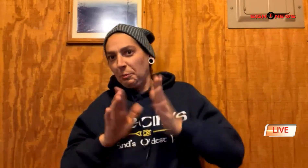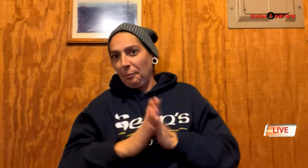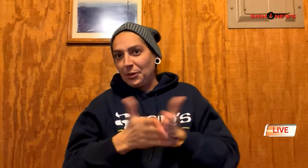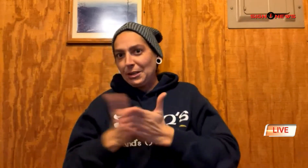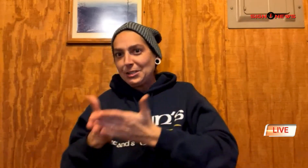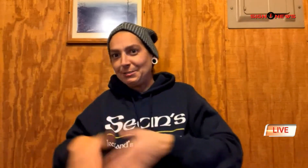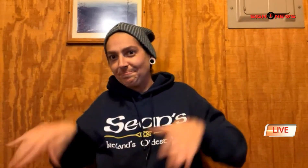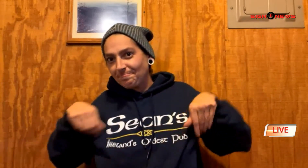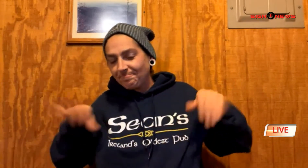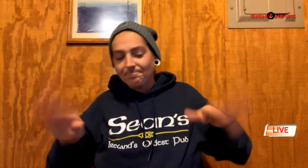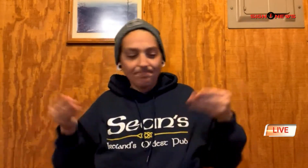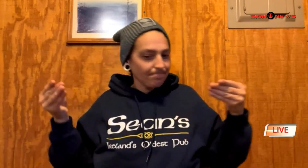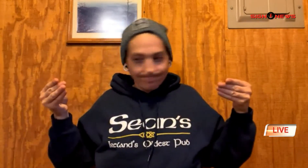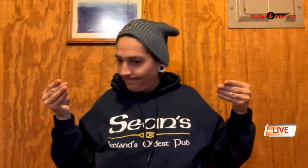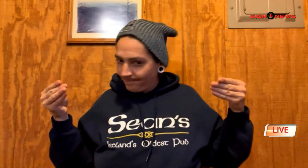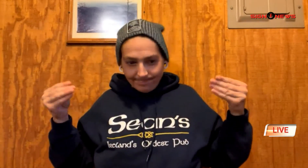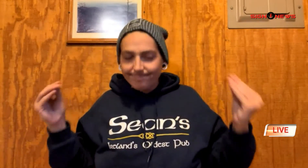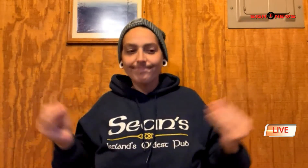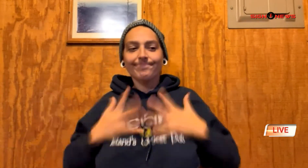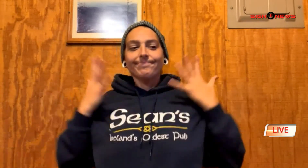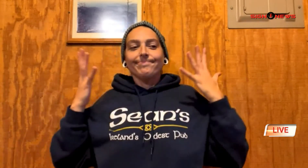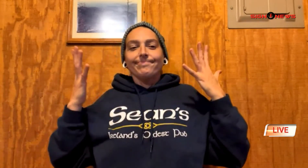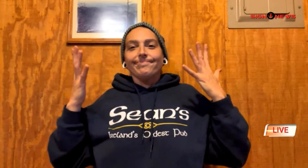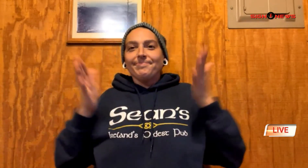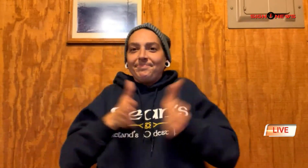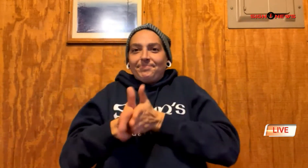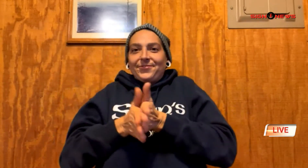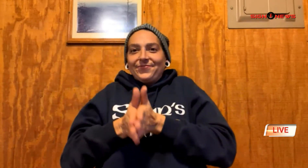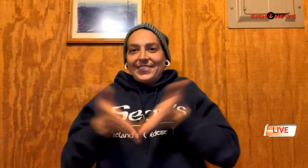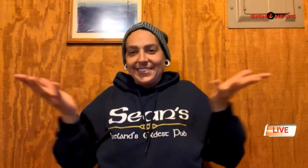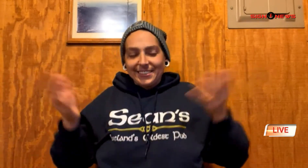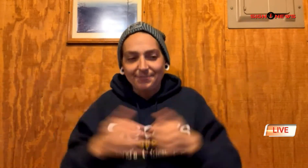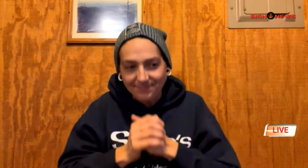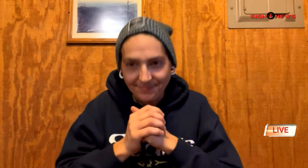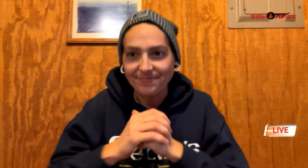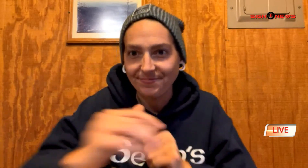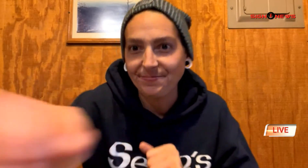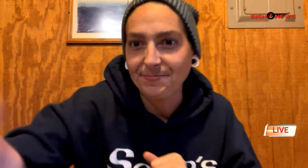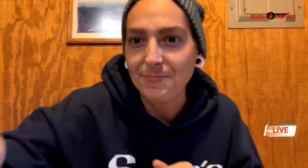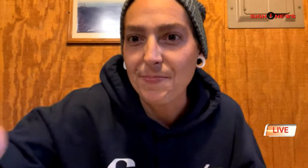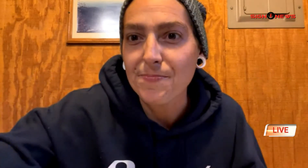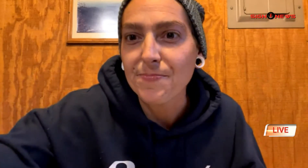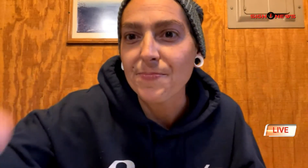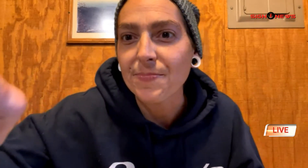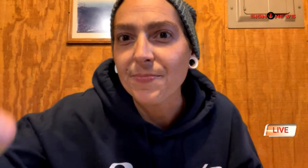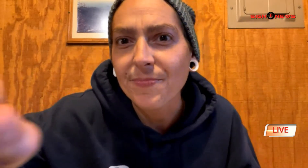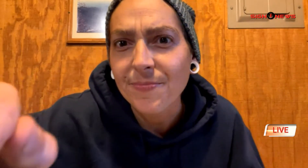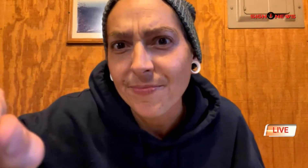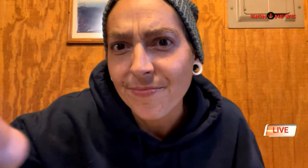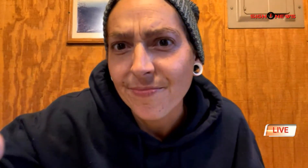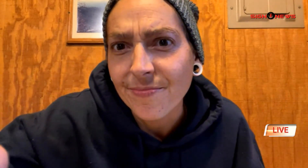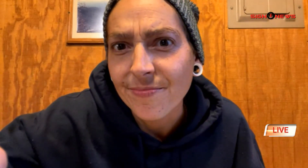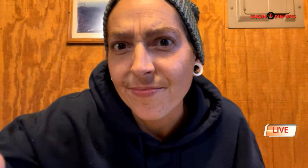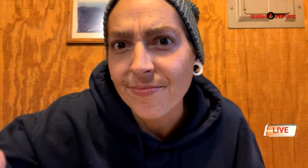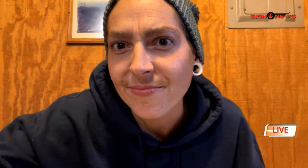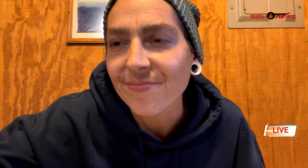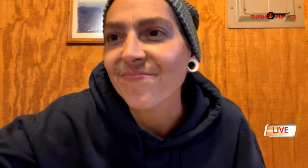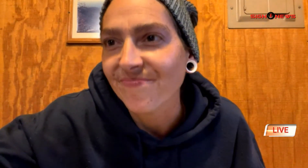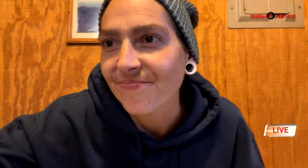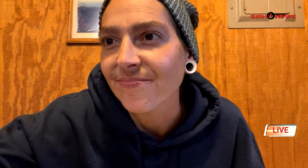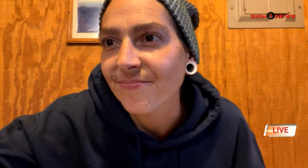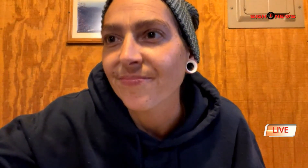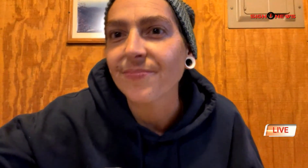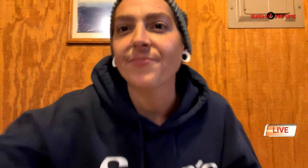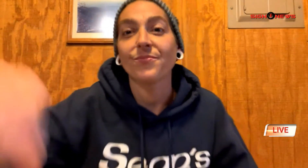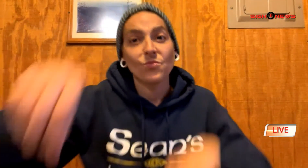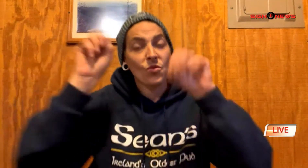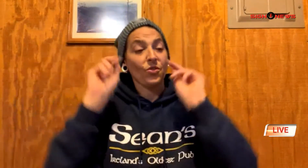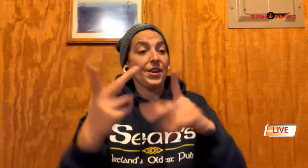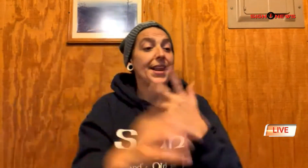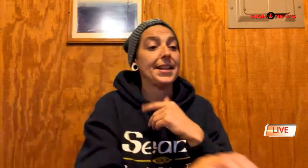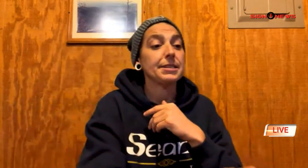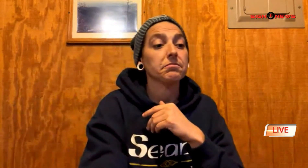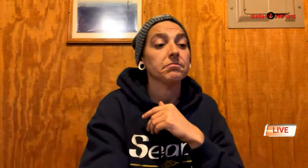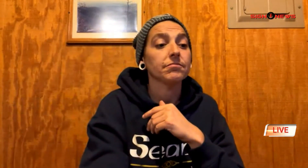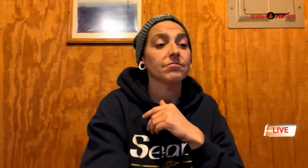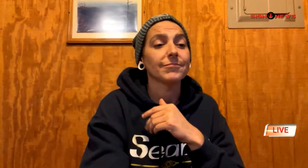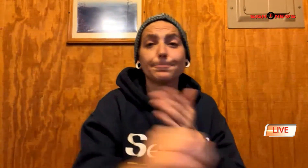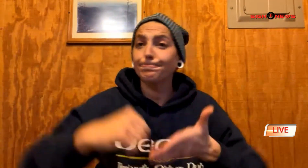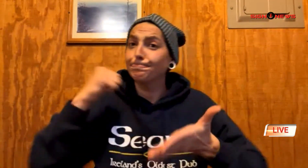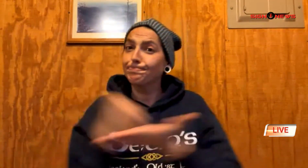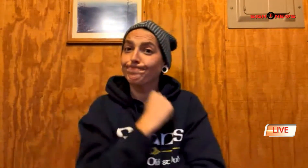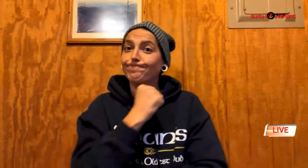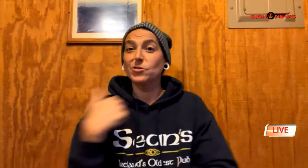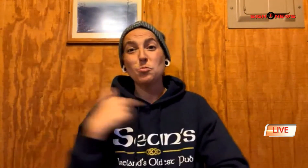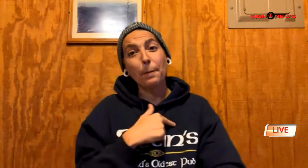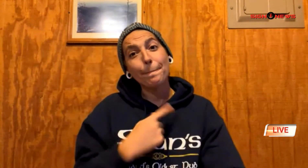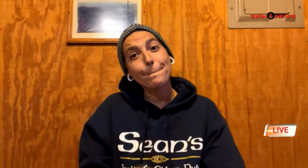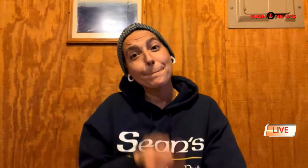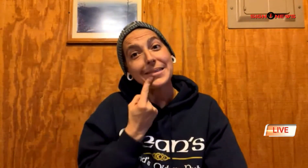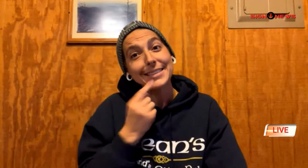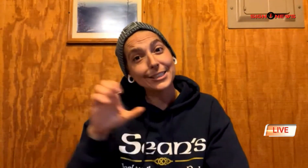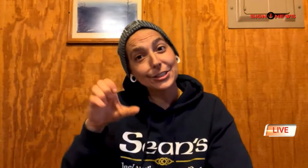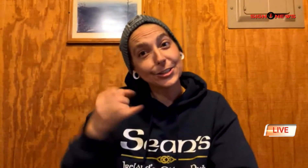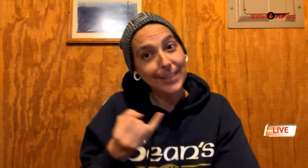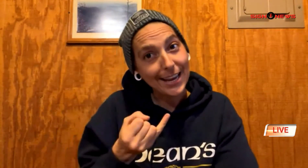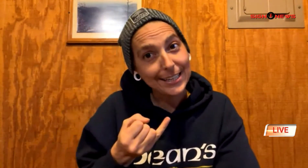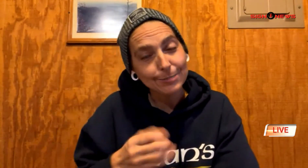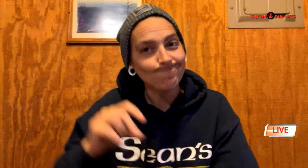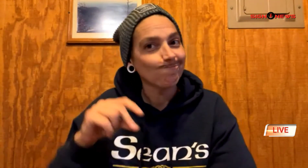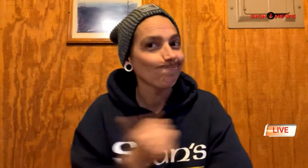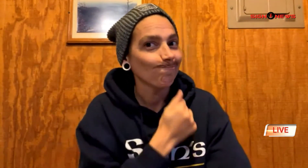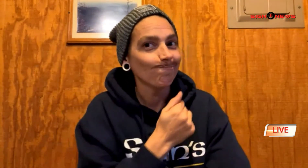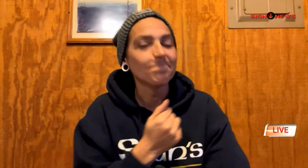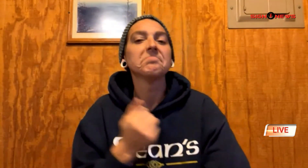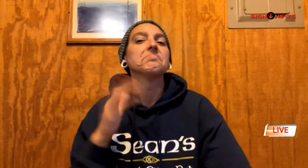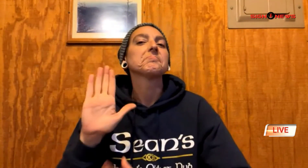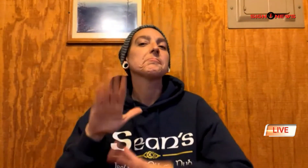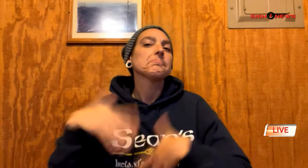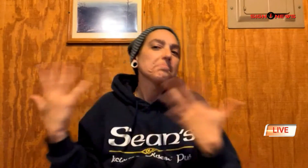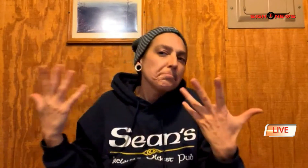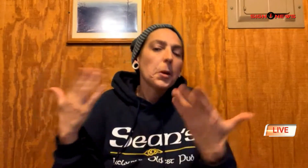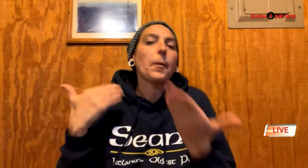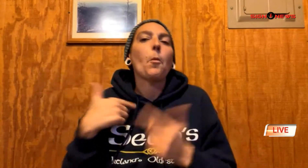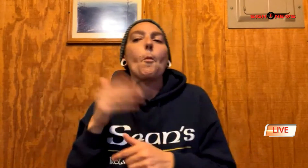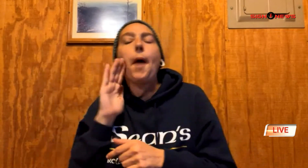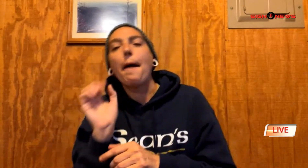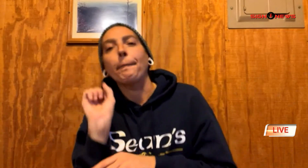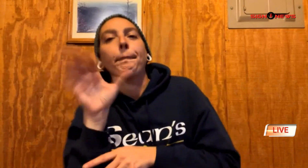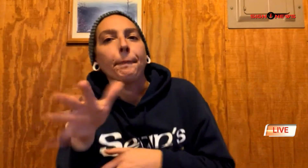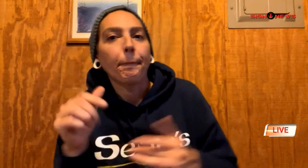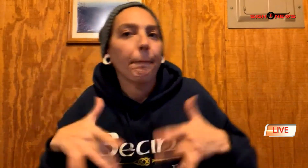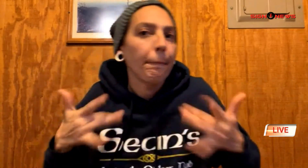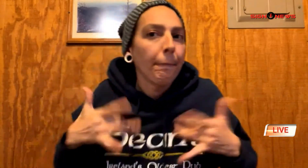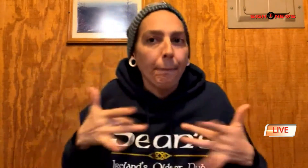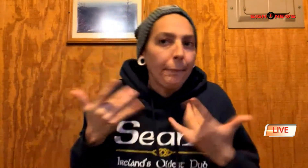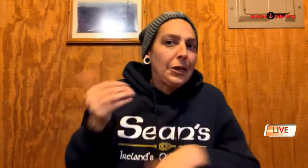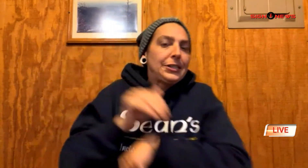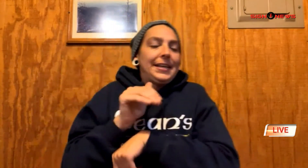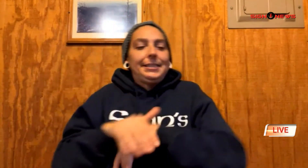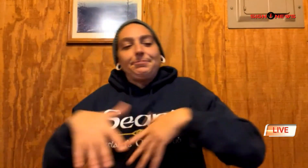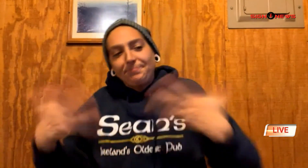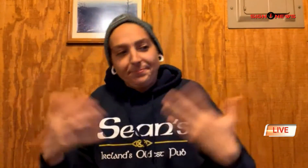buy the book as soon as I get home I guess we missed CJ maybe we'll see what's